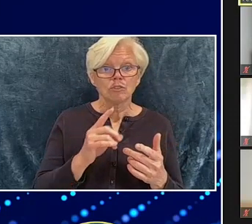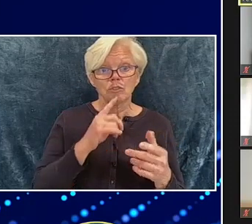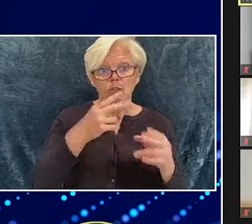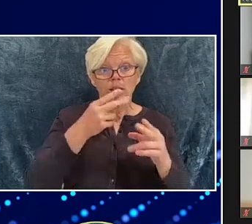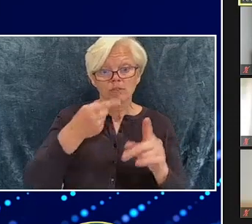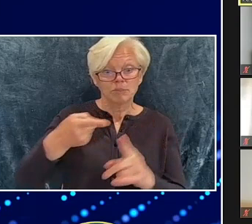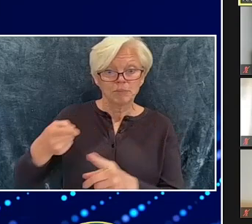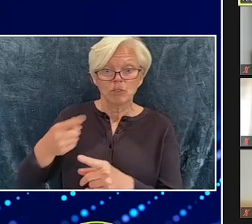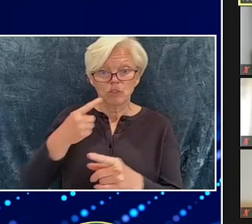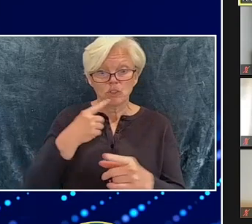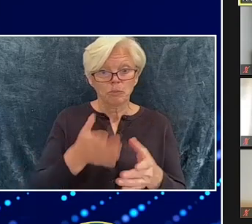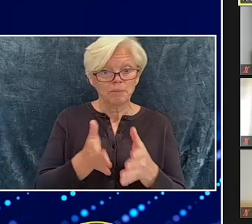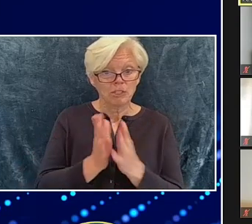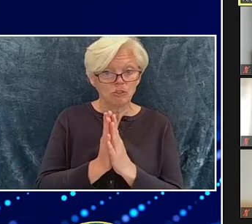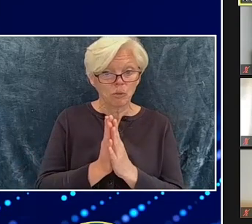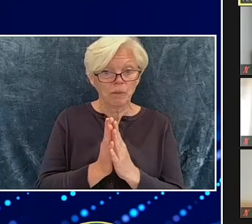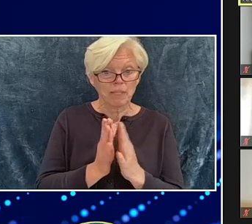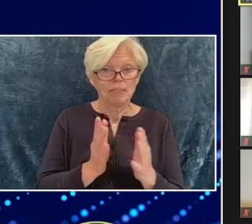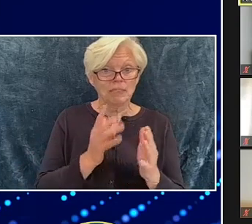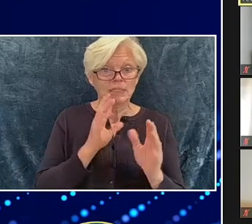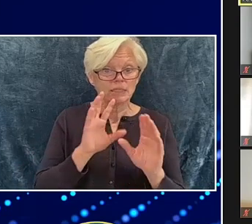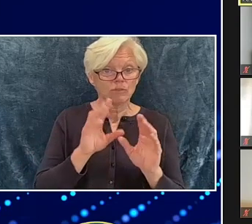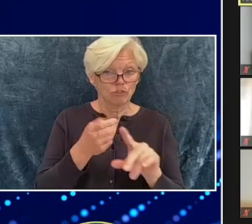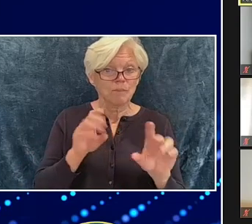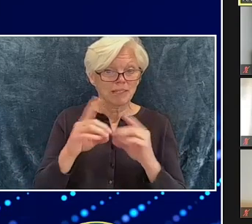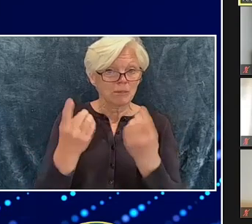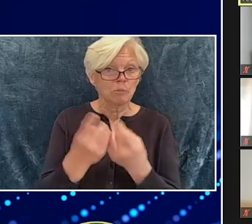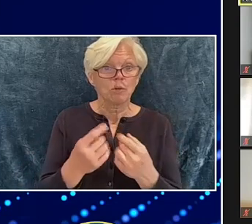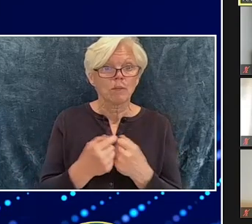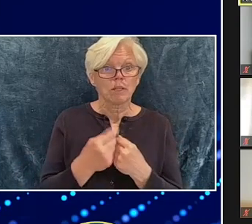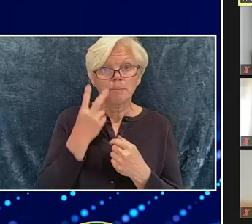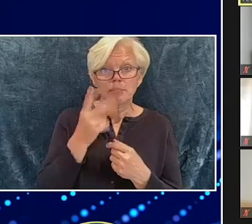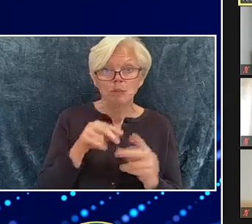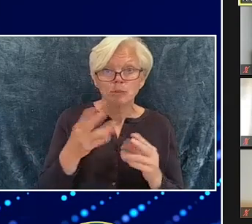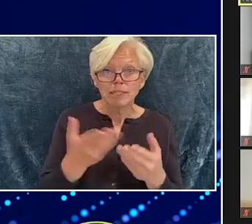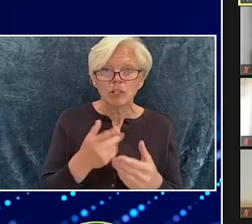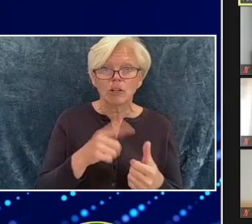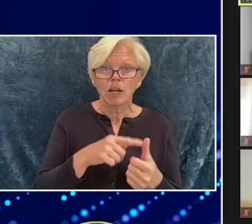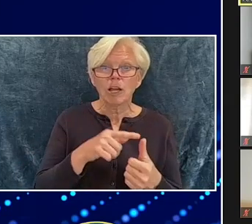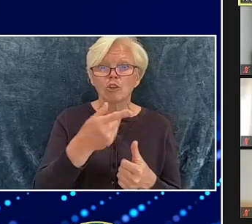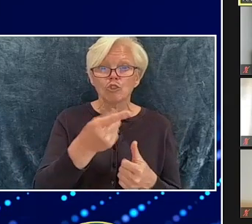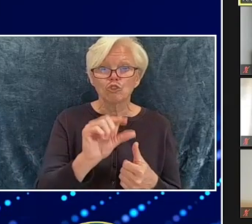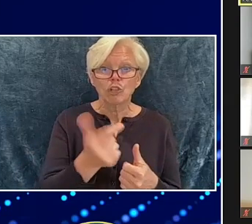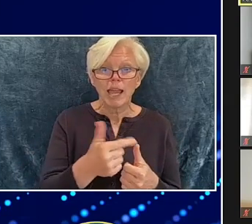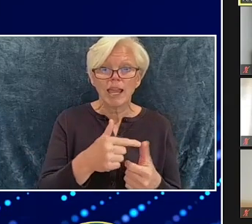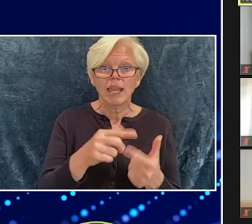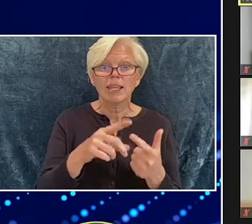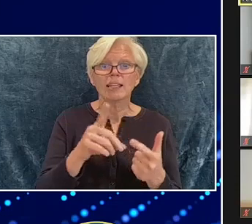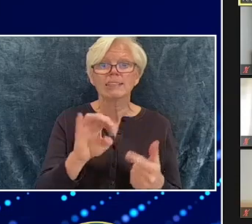Let's see who's here. Looks like Greg and Denise and Dave.